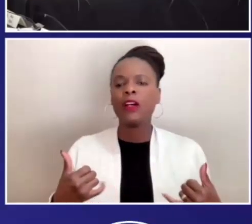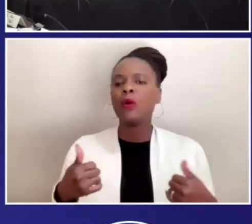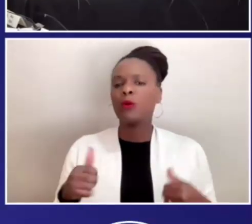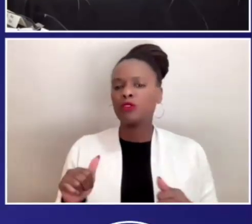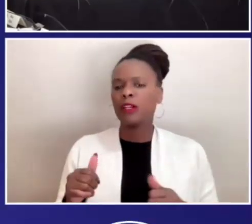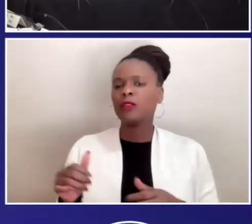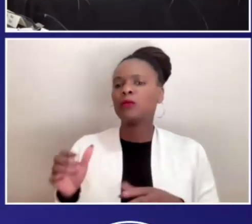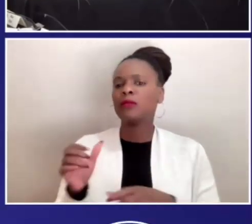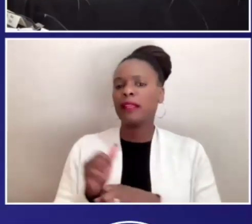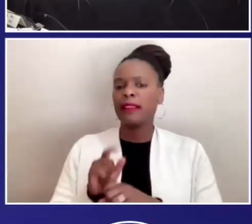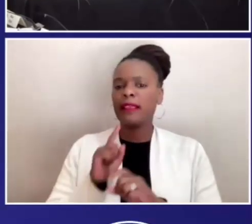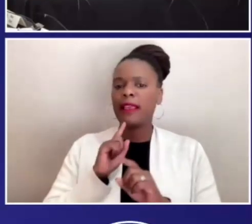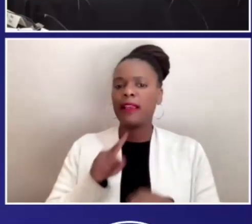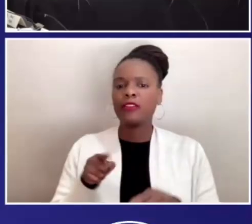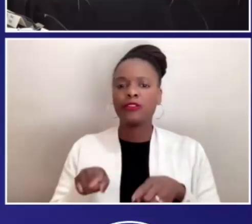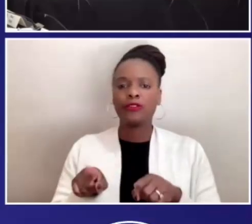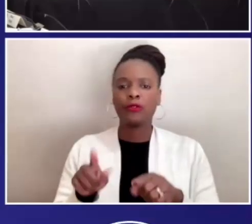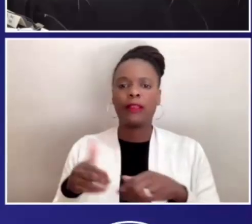Thank you for pointing that out to us. _MR. HOLT Alex: Sure. Thanks.